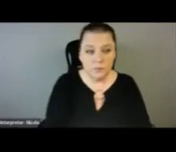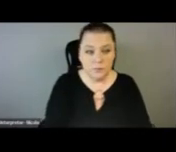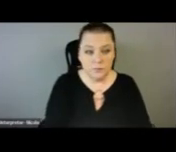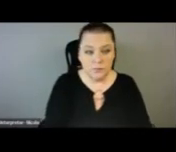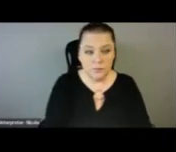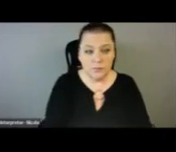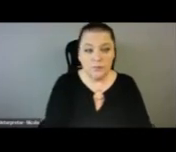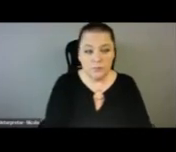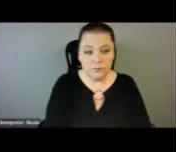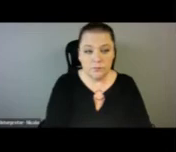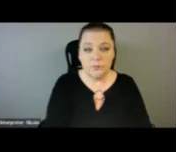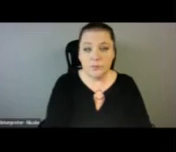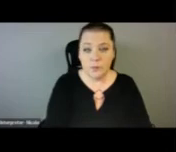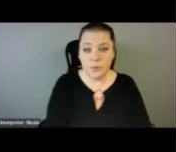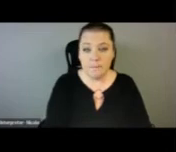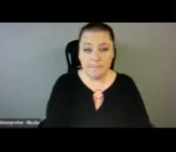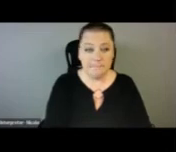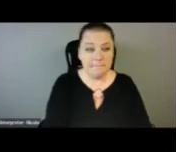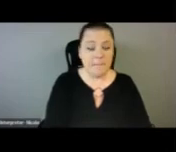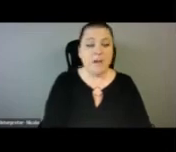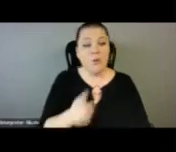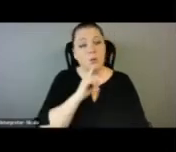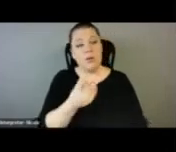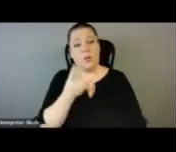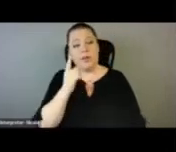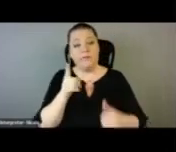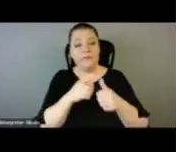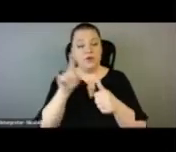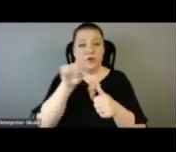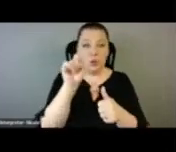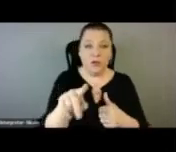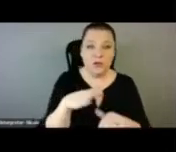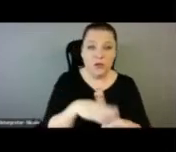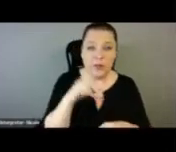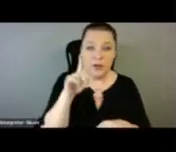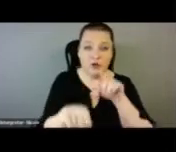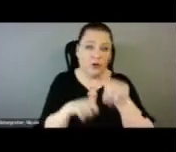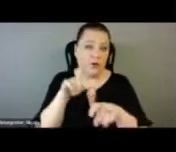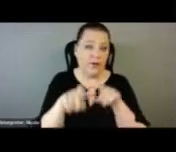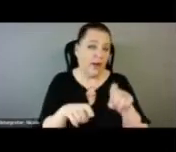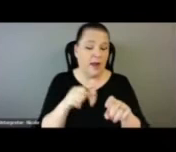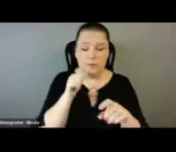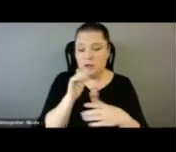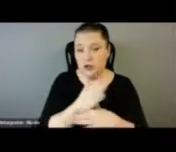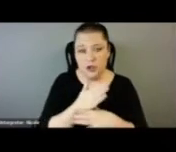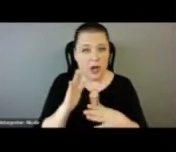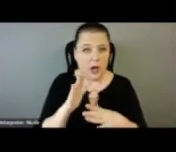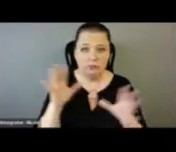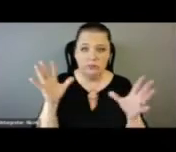There we go. So one of the very first questions on the survey, we're not I'm not going to share the comprehensive survey with